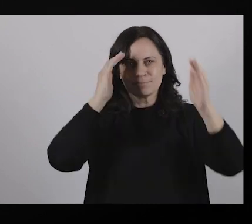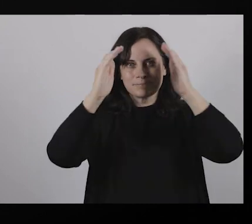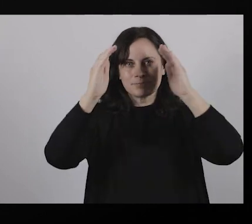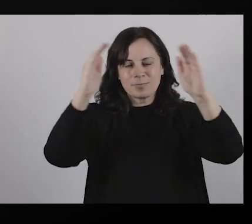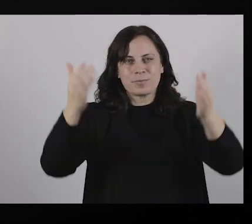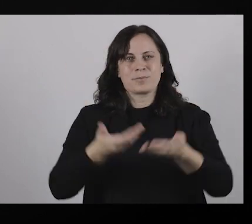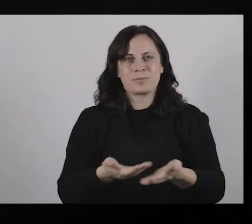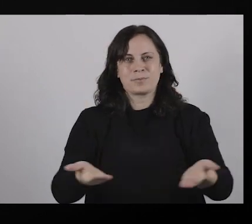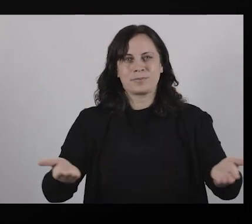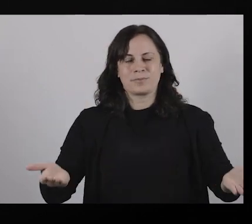Mauri ora, ki a tātou.